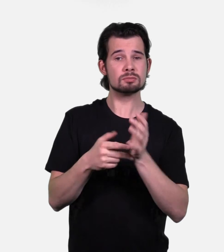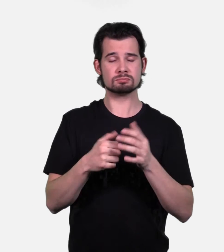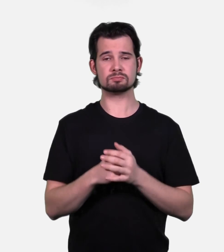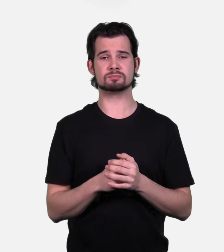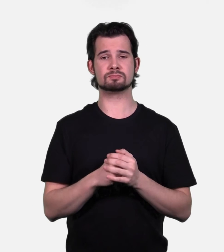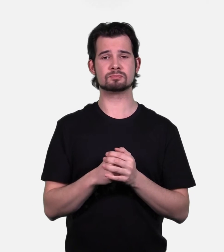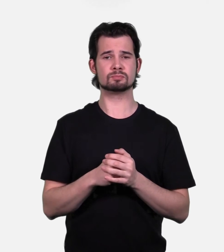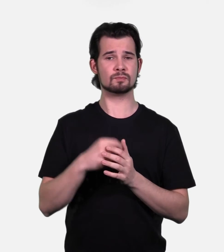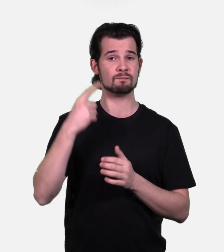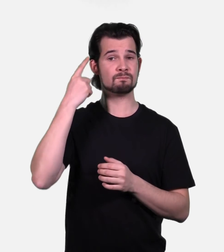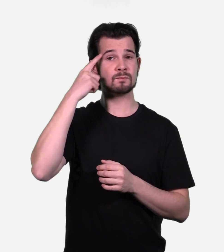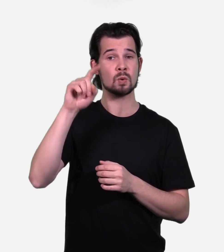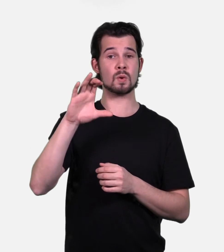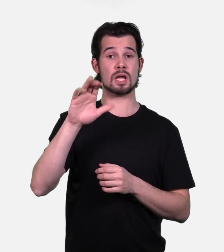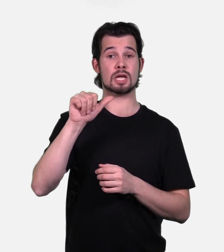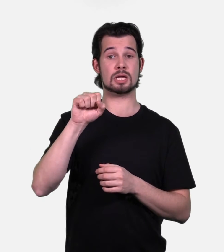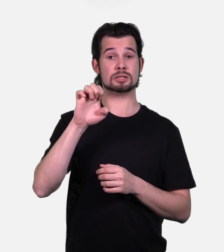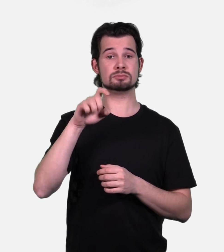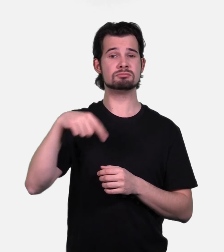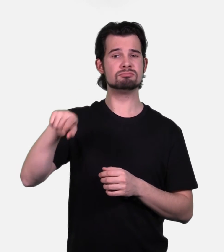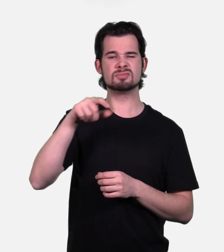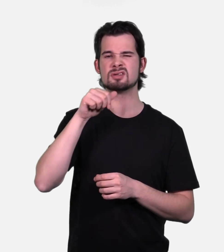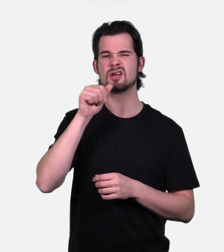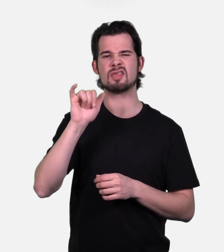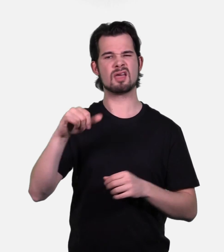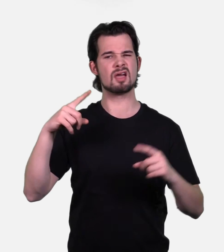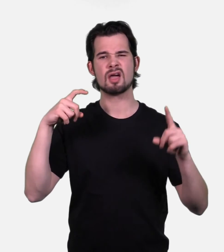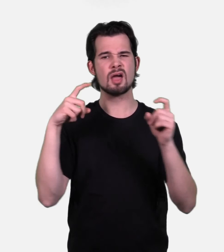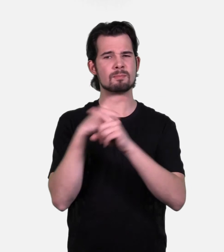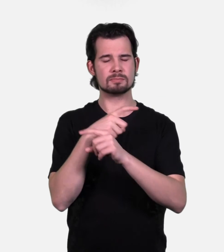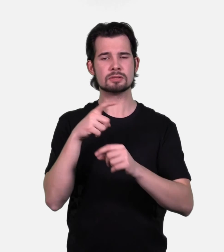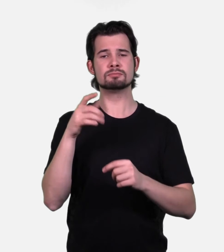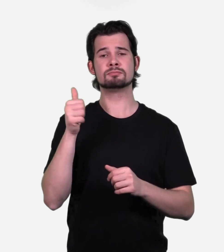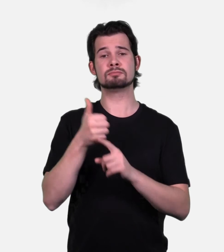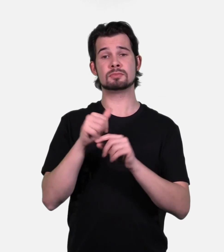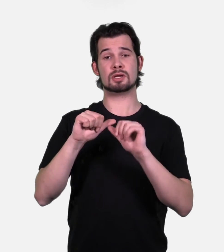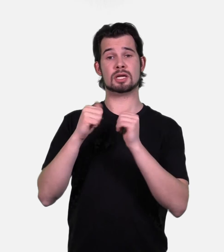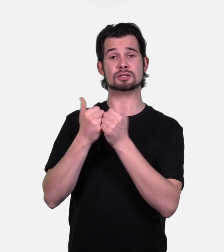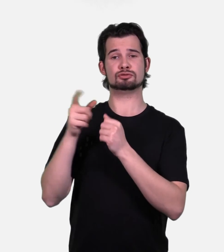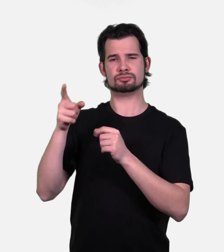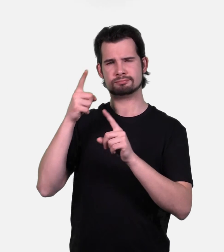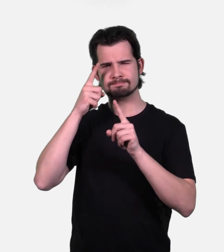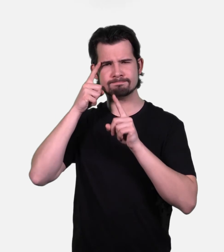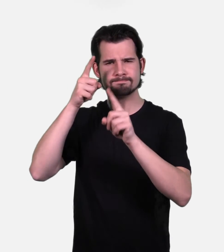For less complex cases, the Agency strives to issue its decision